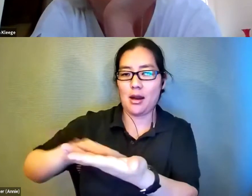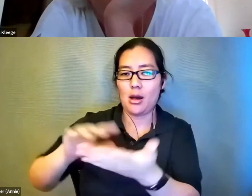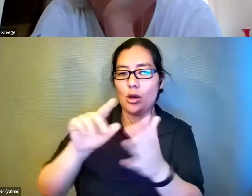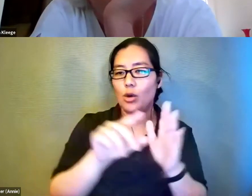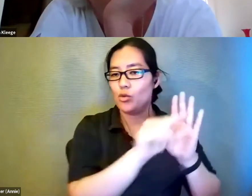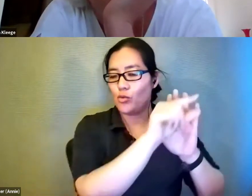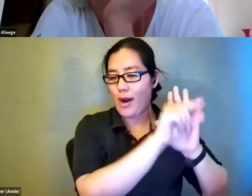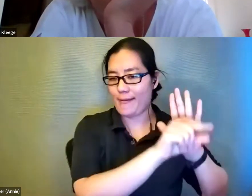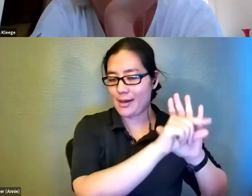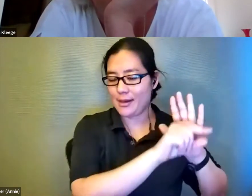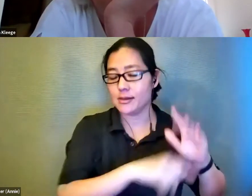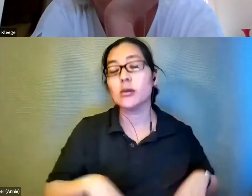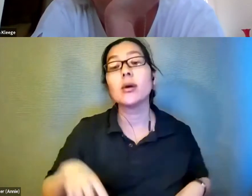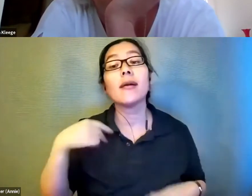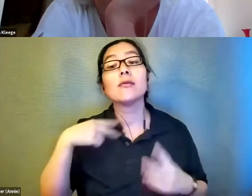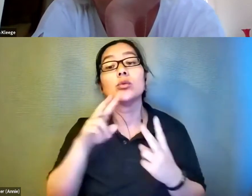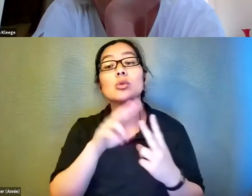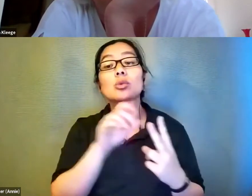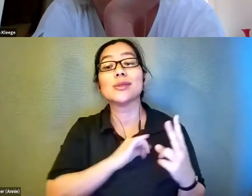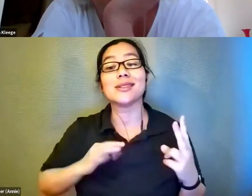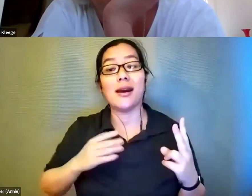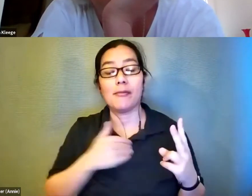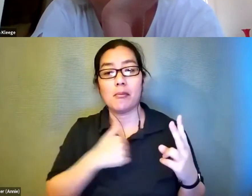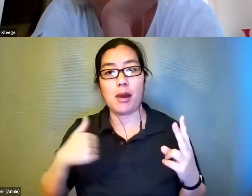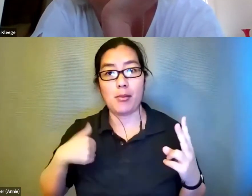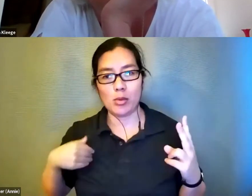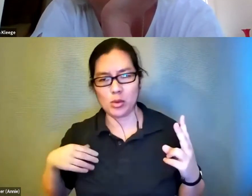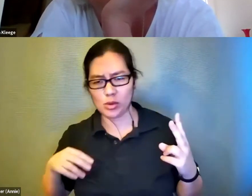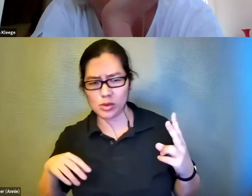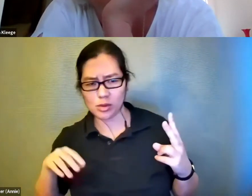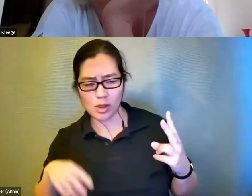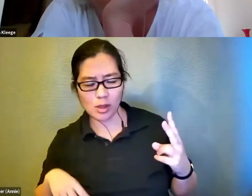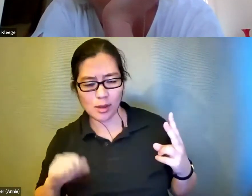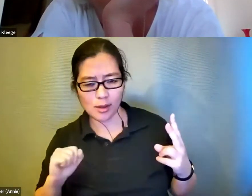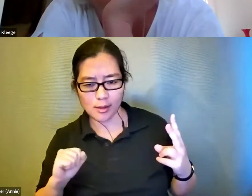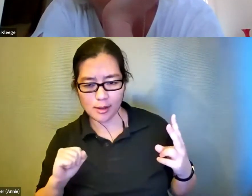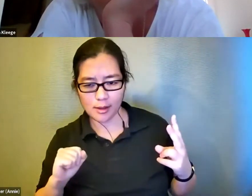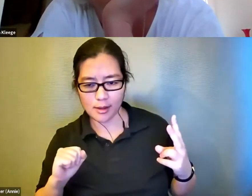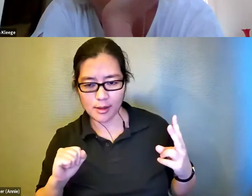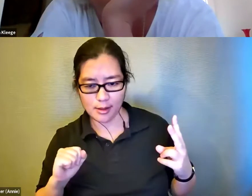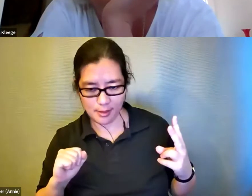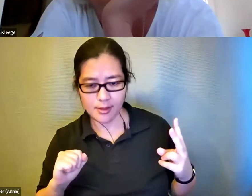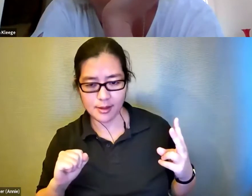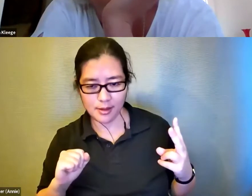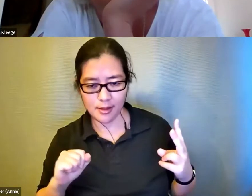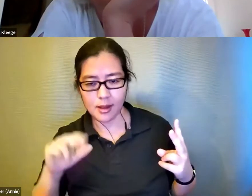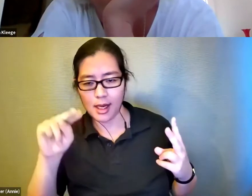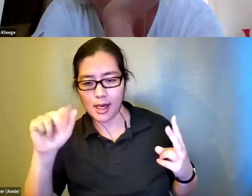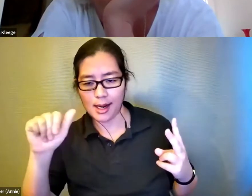osenberg and BJ Epstein who may be in the room today who both have years of experience